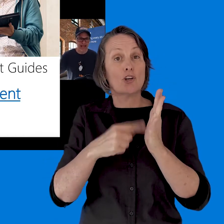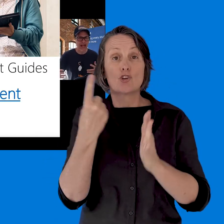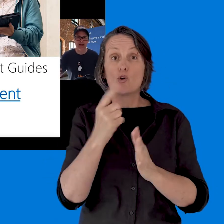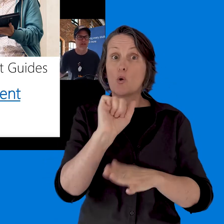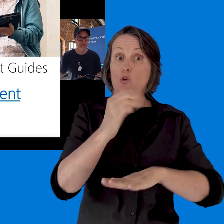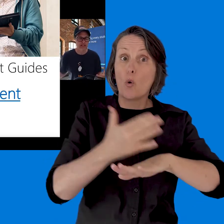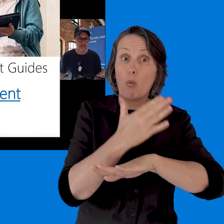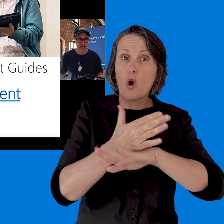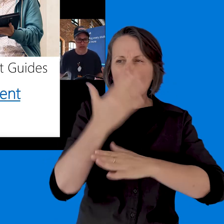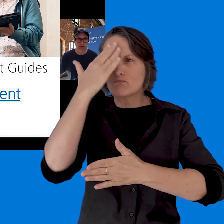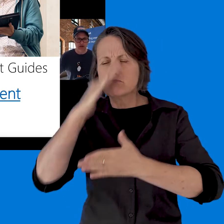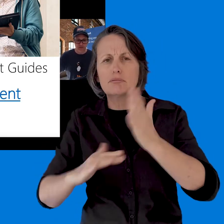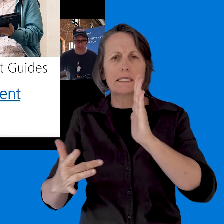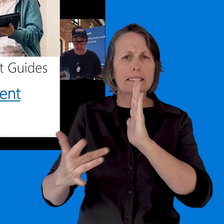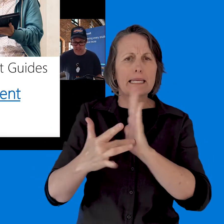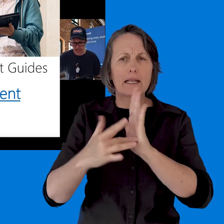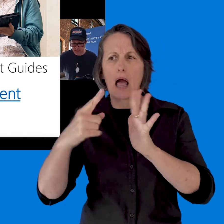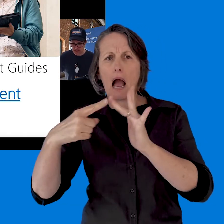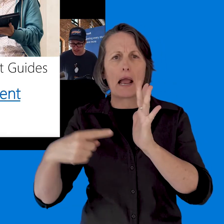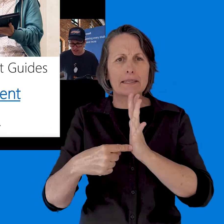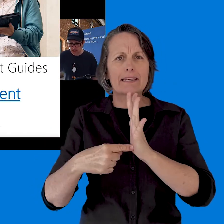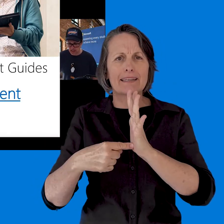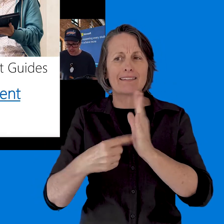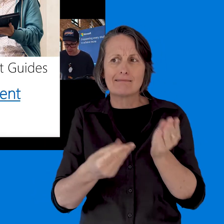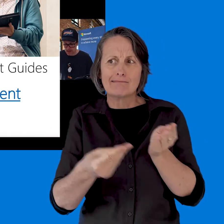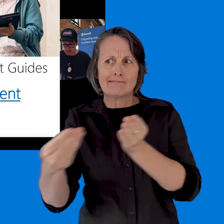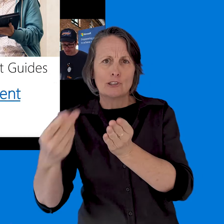end everything is set up for success in this space.